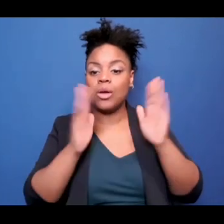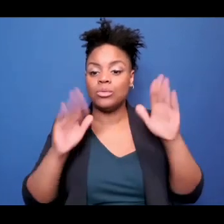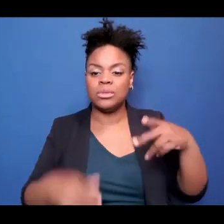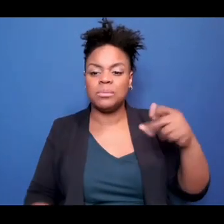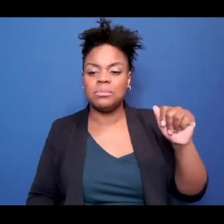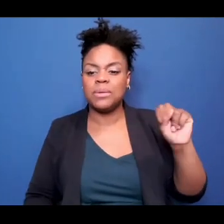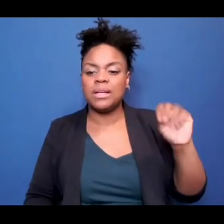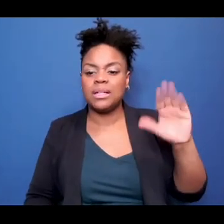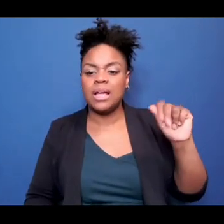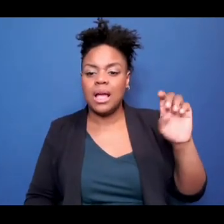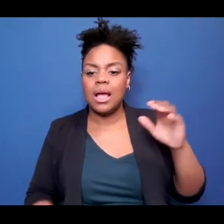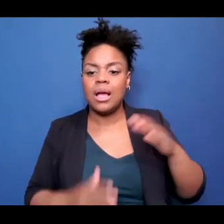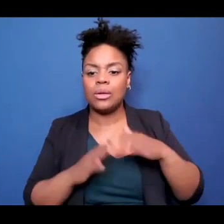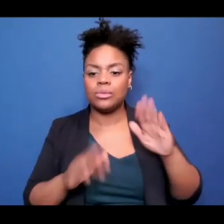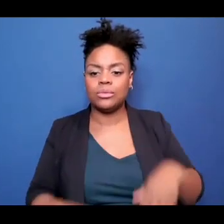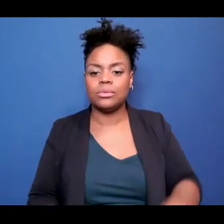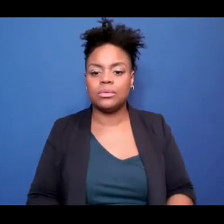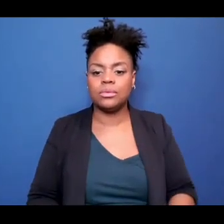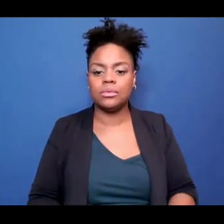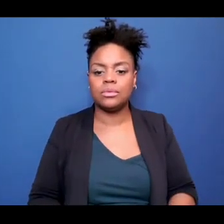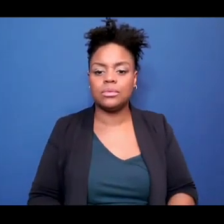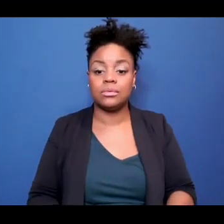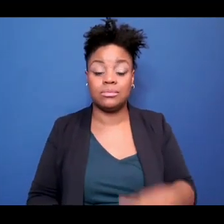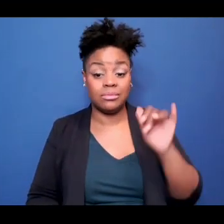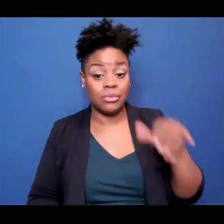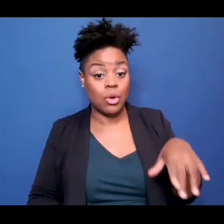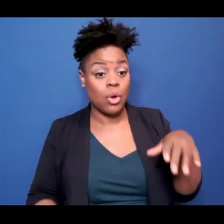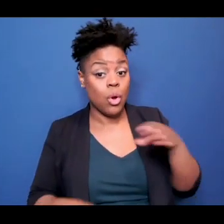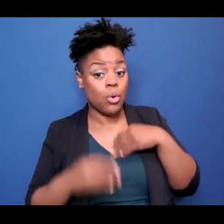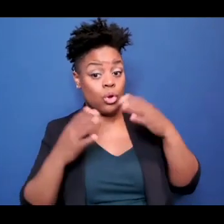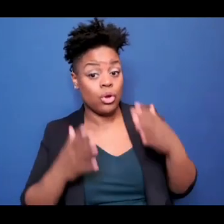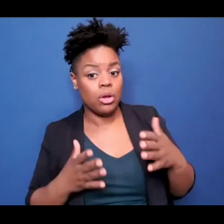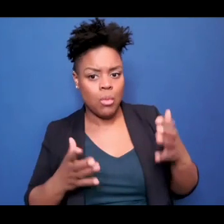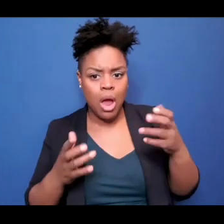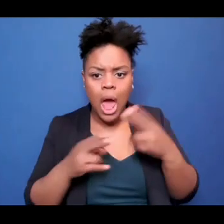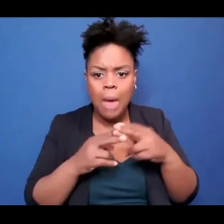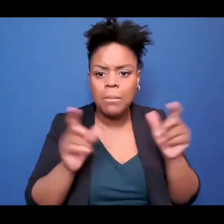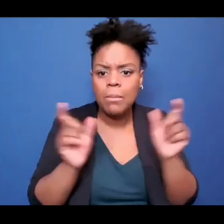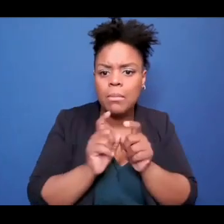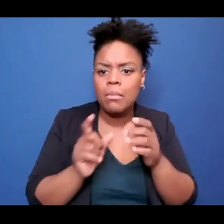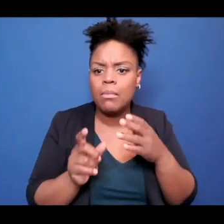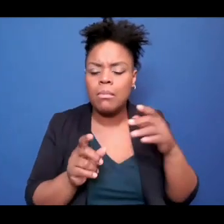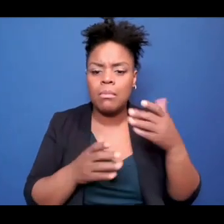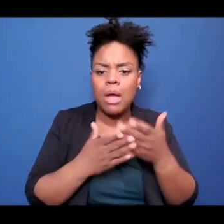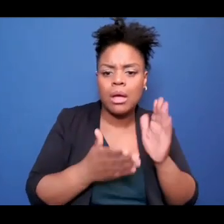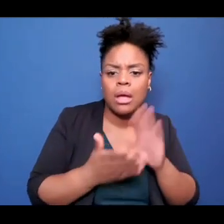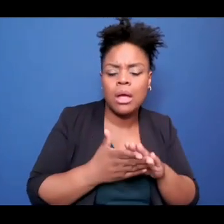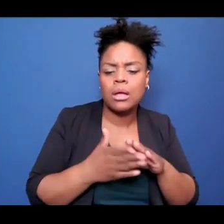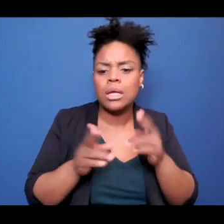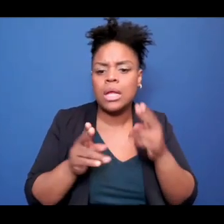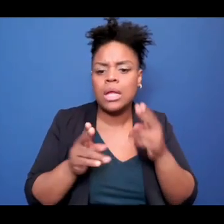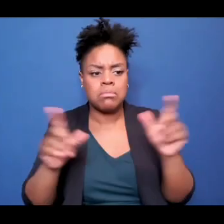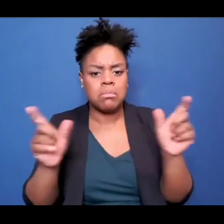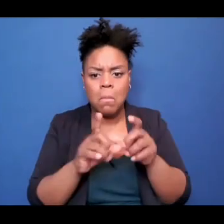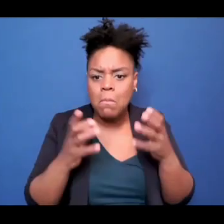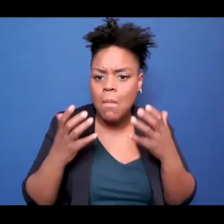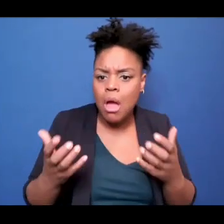AND THE OWNERS PURPORTED THAT THE NAME CAME FROM AN A AMALGAM OF THEIR NAMES BUT IT CLEARLY CAME FROM THE CHILDREN'S STORY